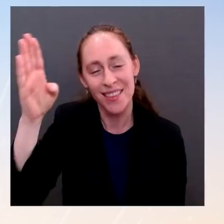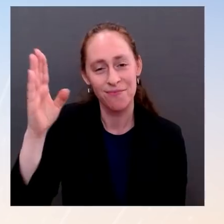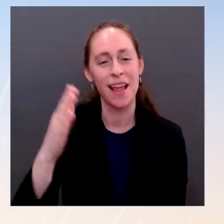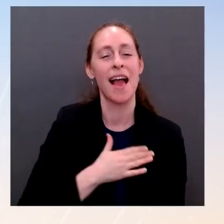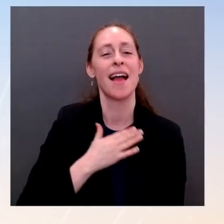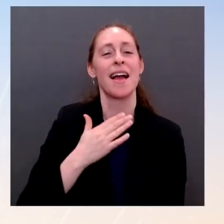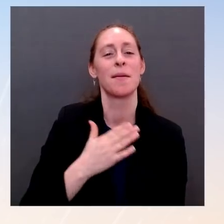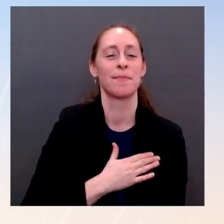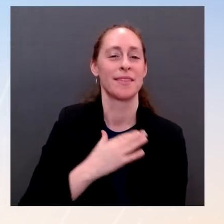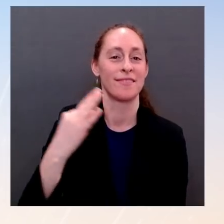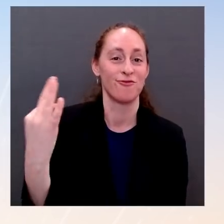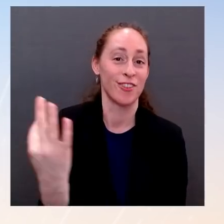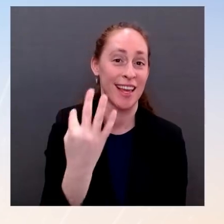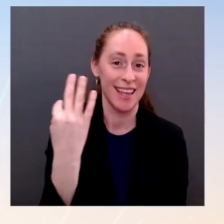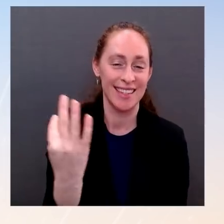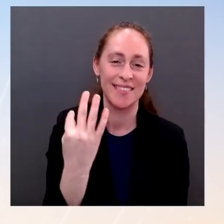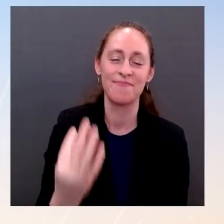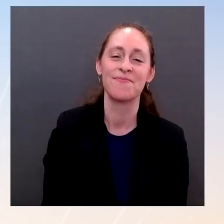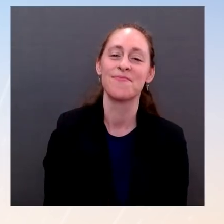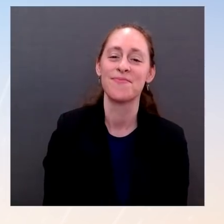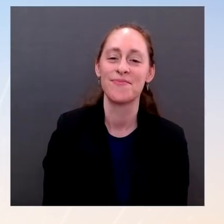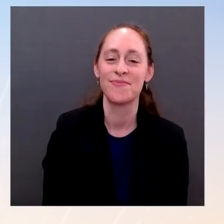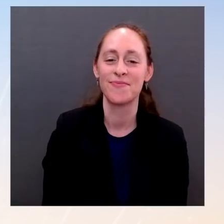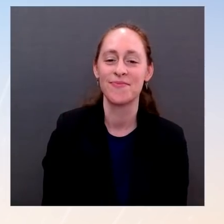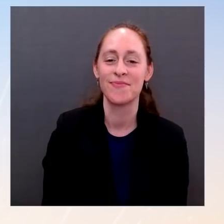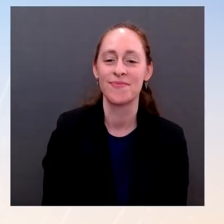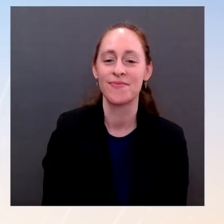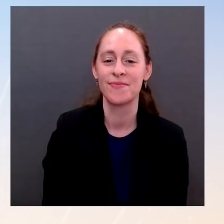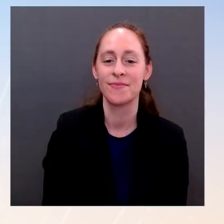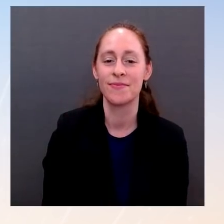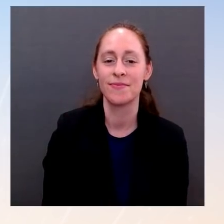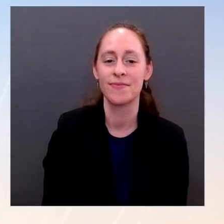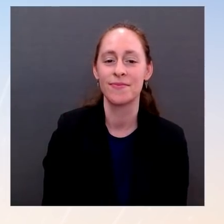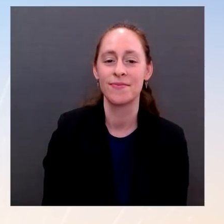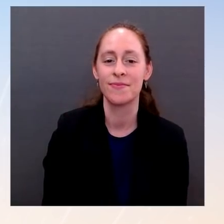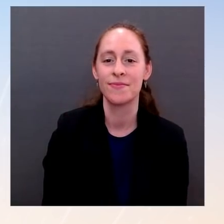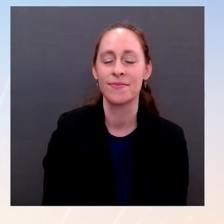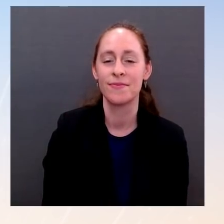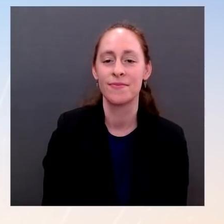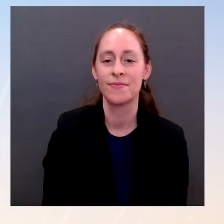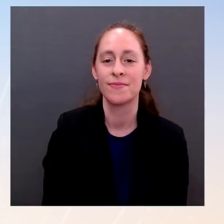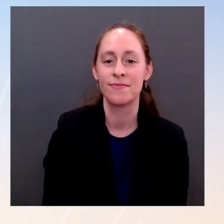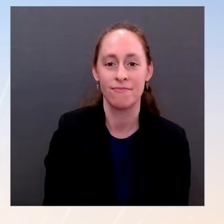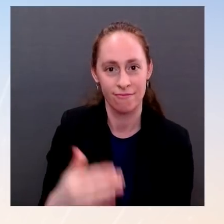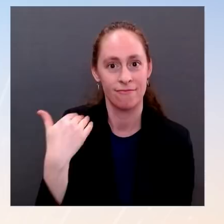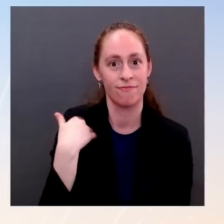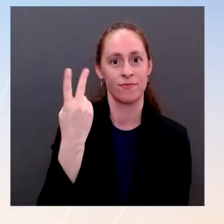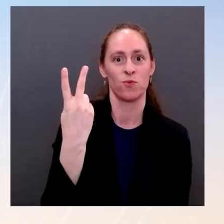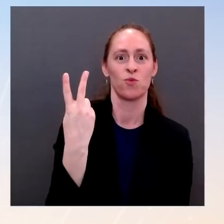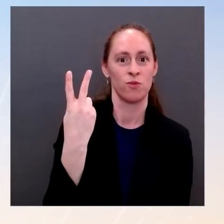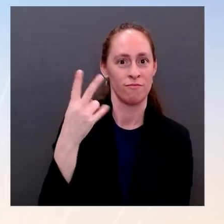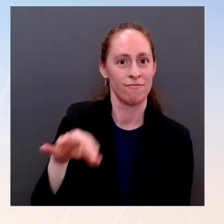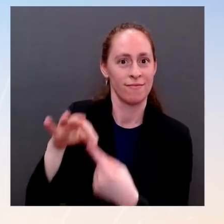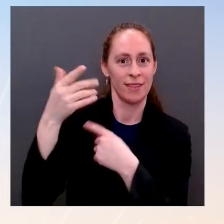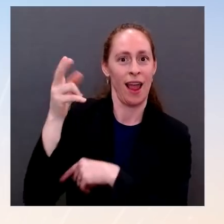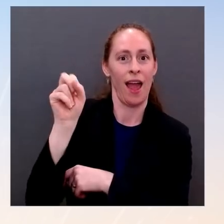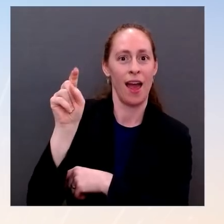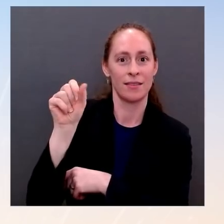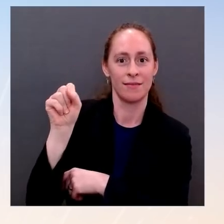Okay, so we have two special guests with us today. Joining us are Deputy National Security Advisors